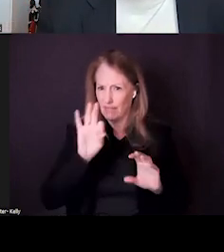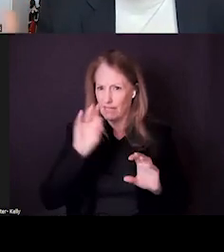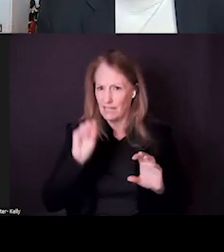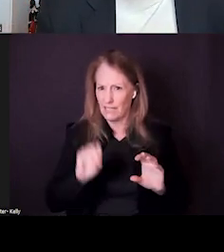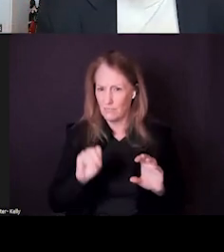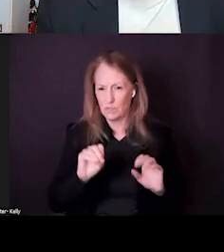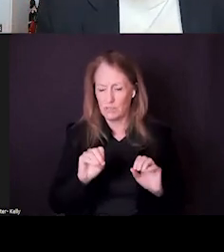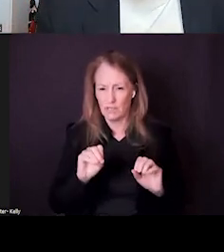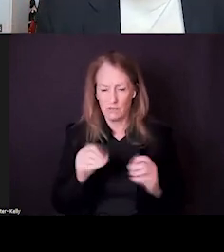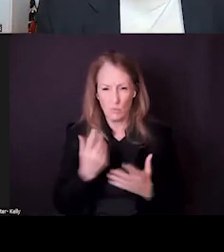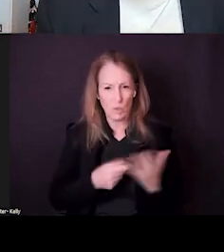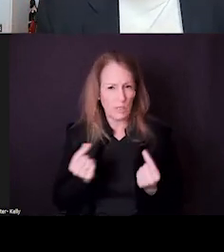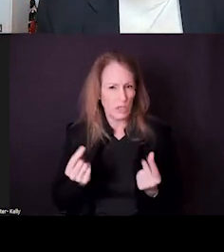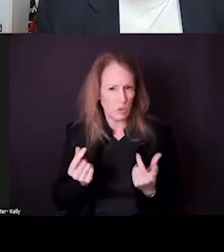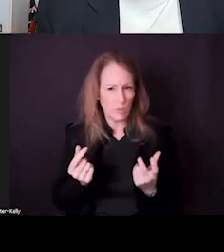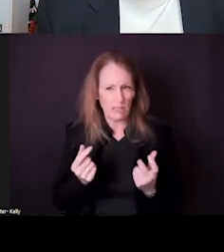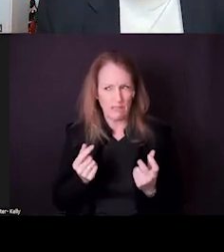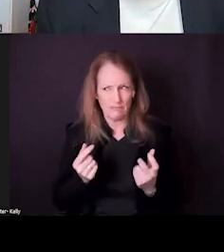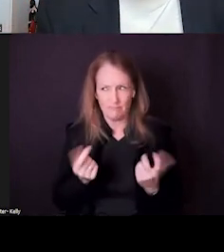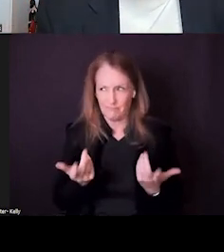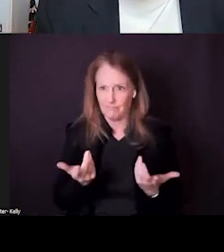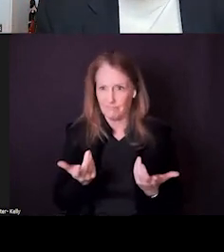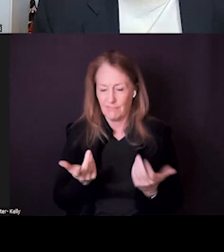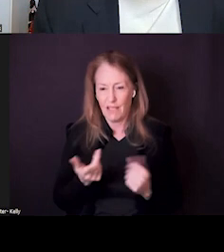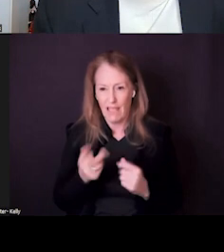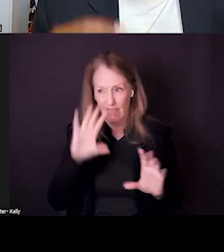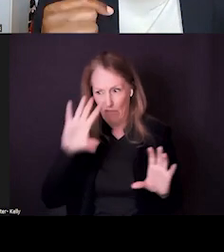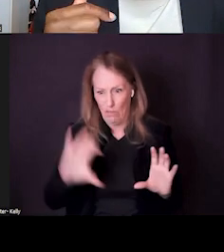HEALTH STATUS AND ARE WE DOING THINGS OUTSIDE OF HEALTHCARE THAT